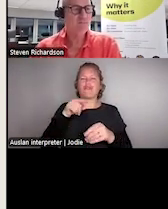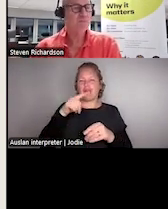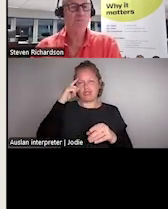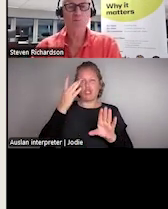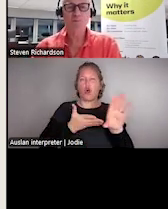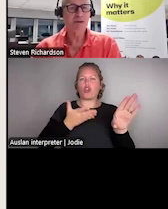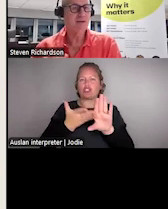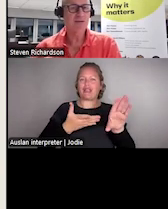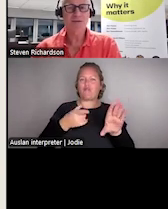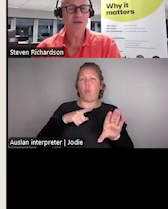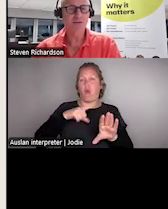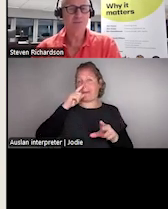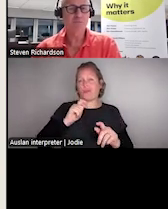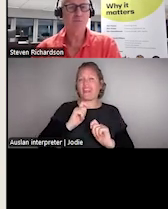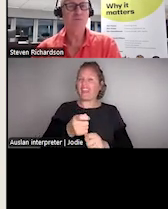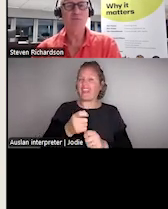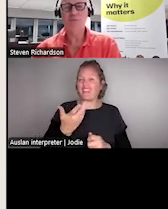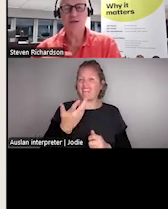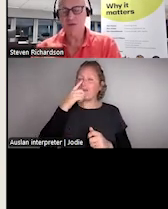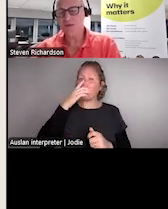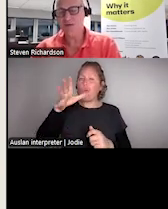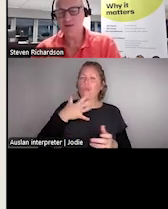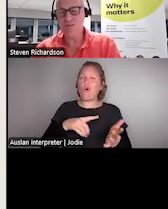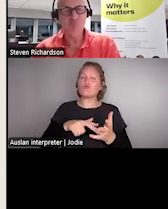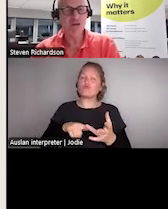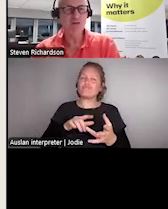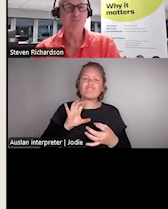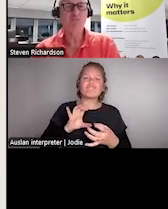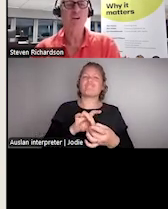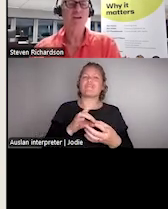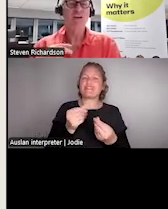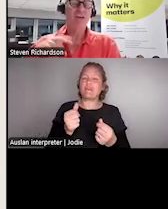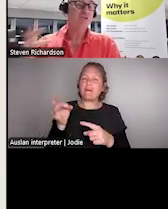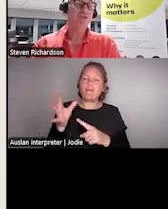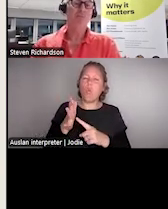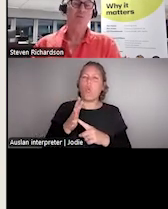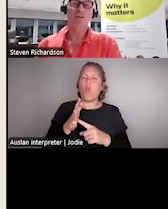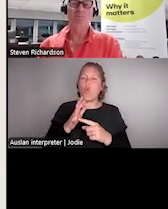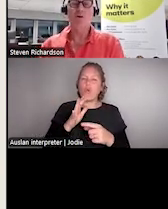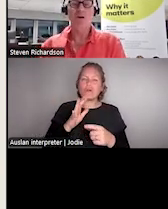Most want to be connected to something important and something meaningful. That is generally why